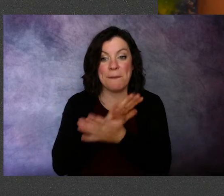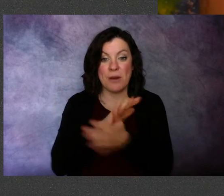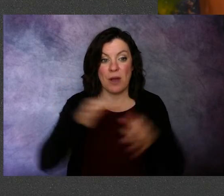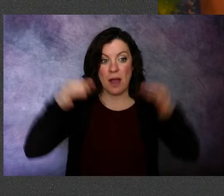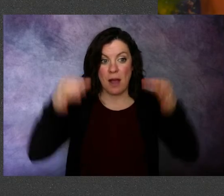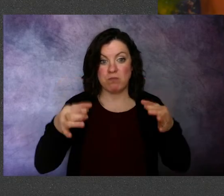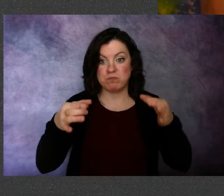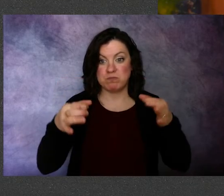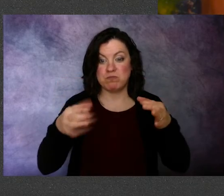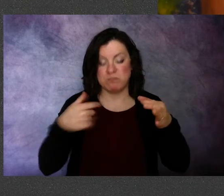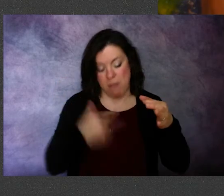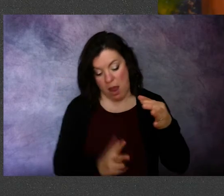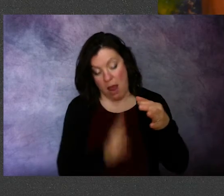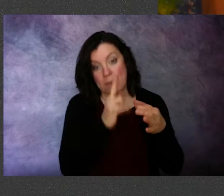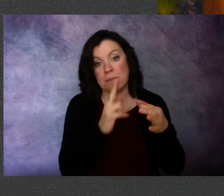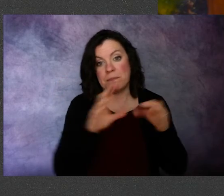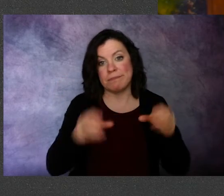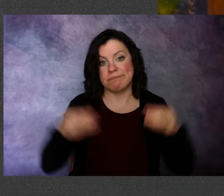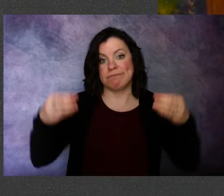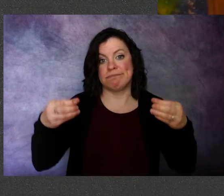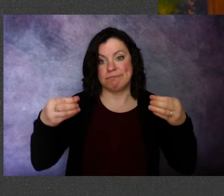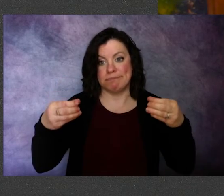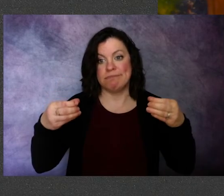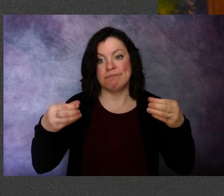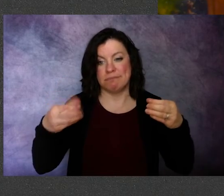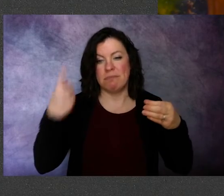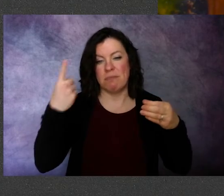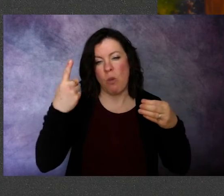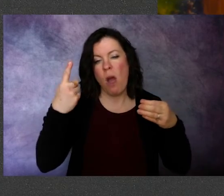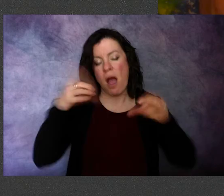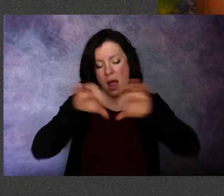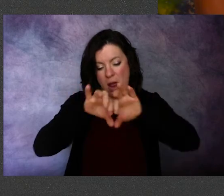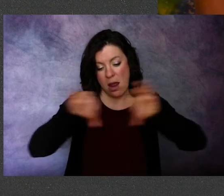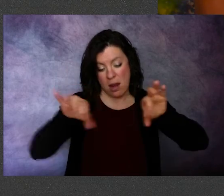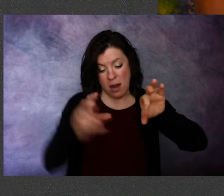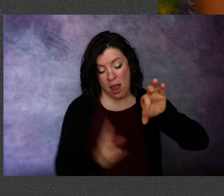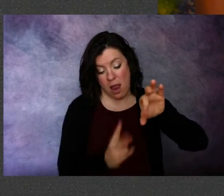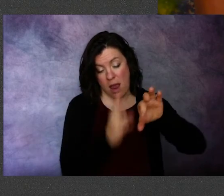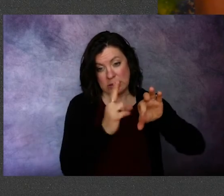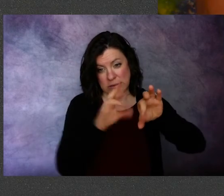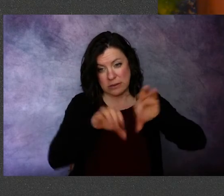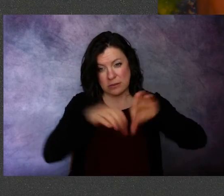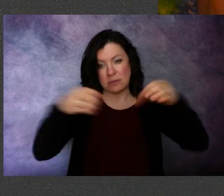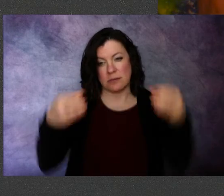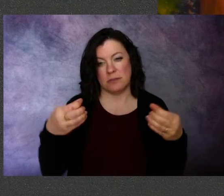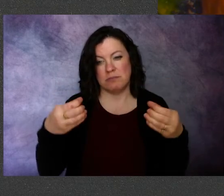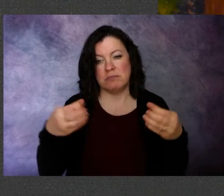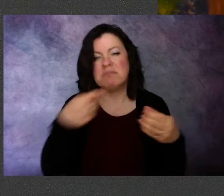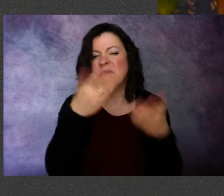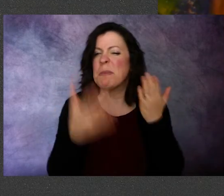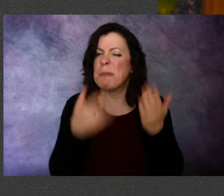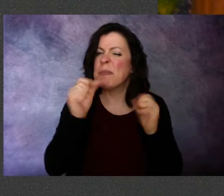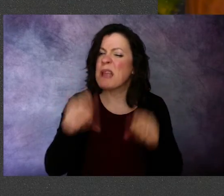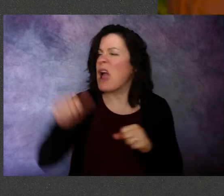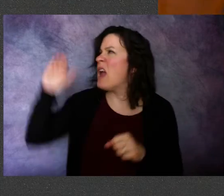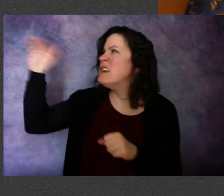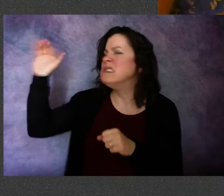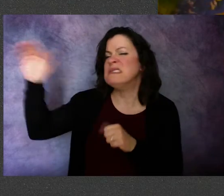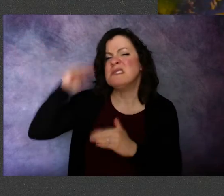So I had this, and I had to cut it in half. And you might need a helper to do that, because it's kind of hard to cut this.